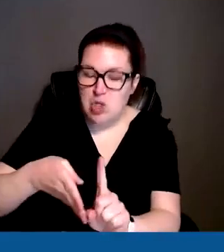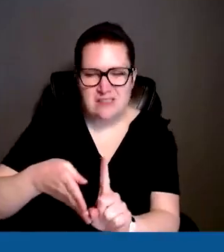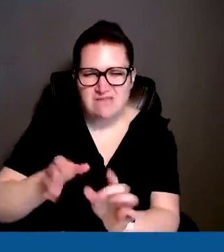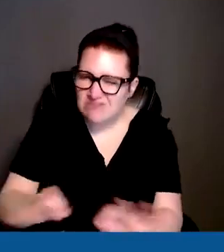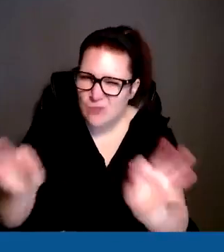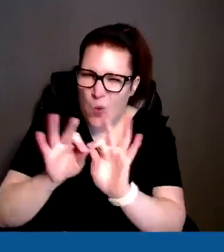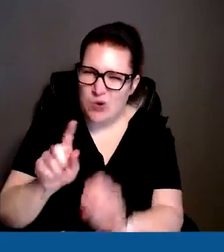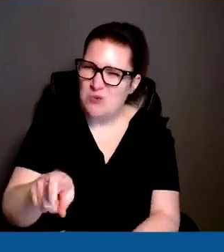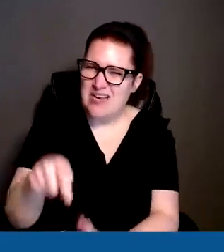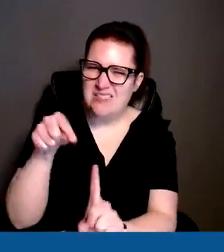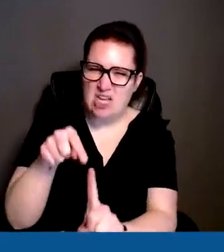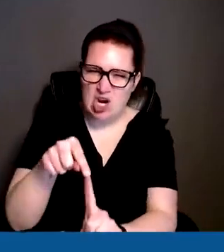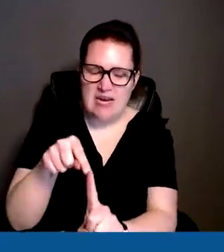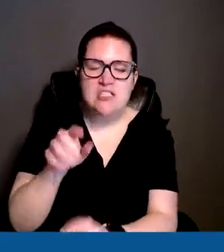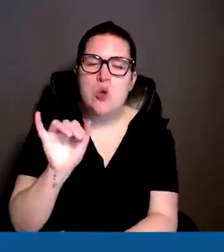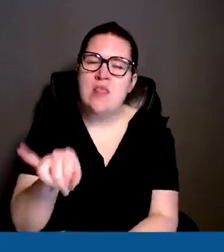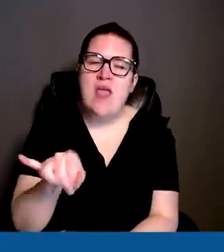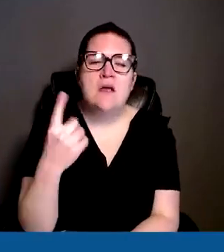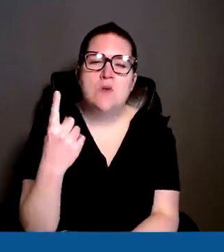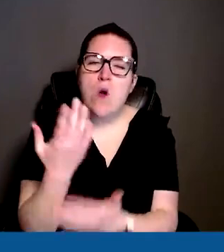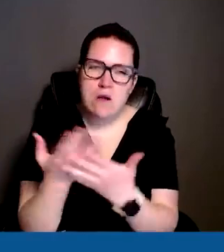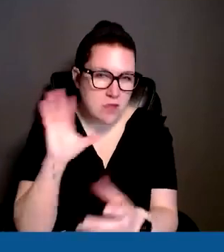And so, that is incorporated into our principles.